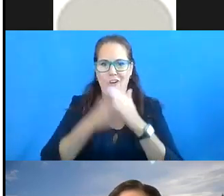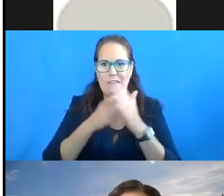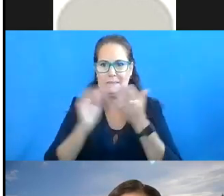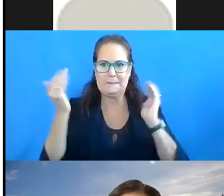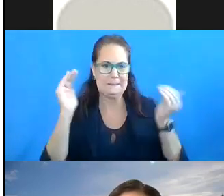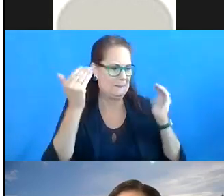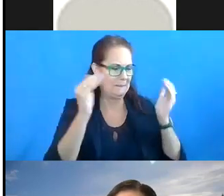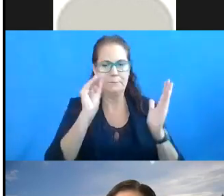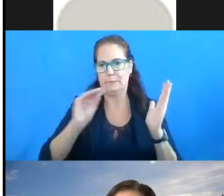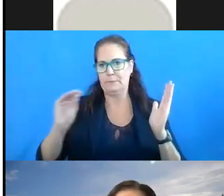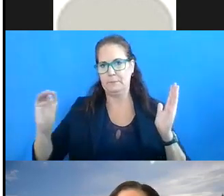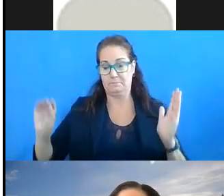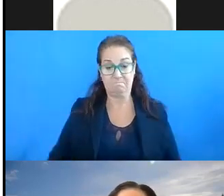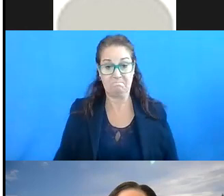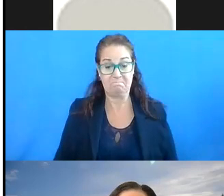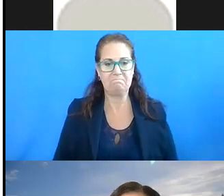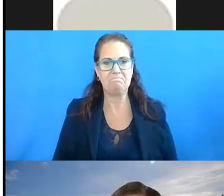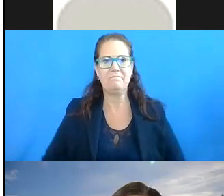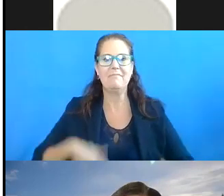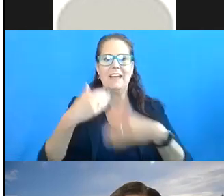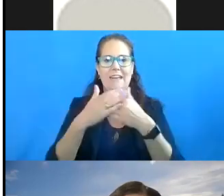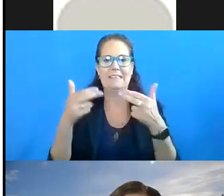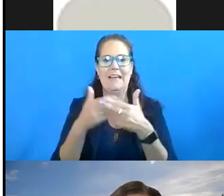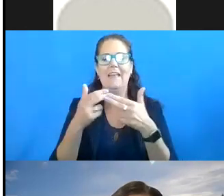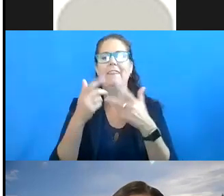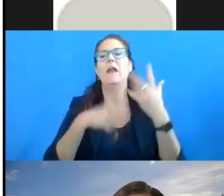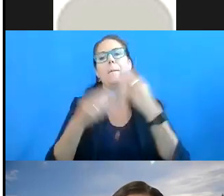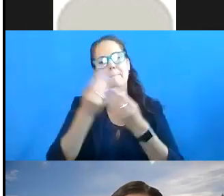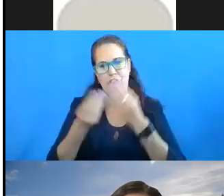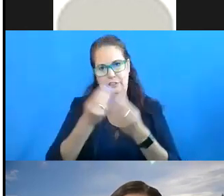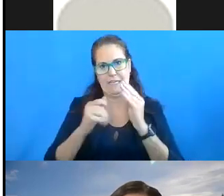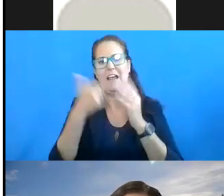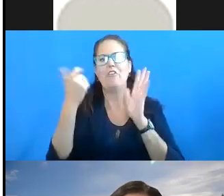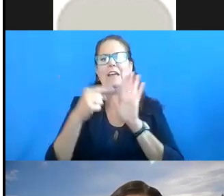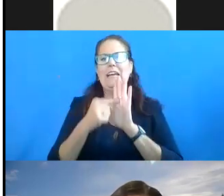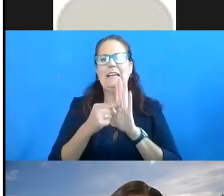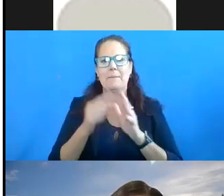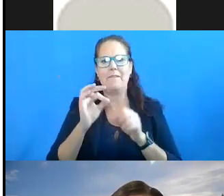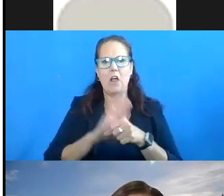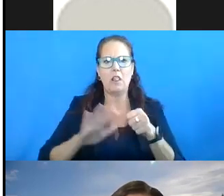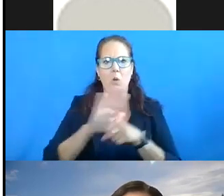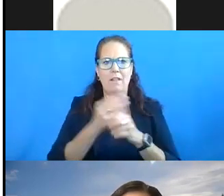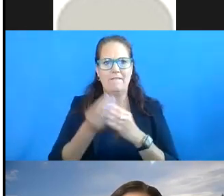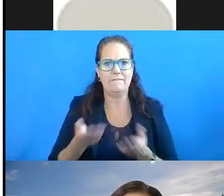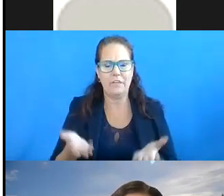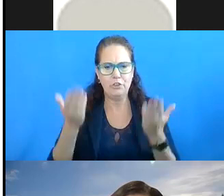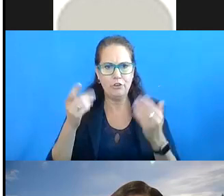Next slide please. This is another example of a local funder, again, same idea.